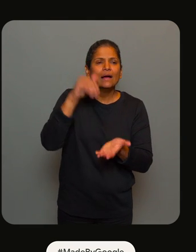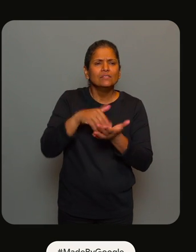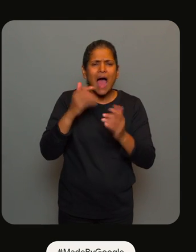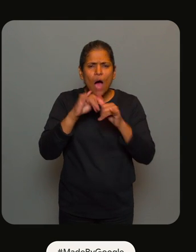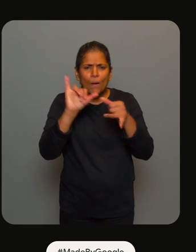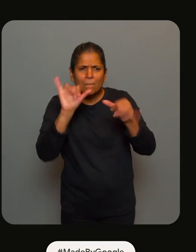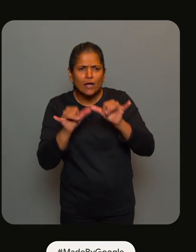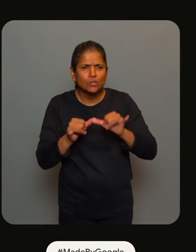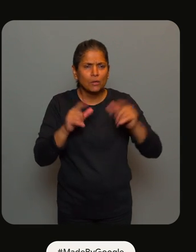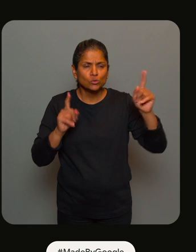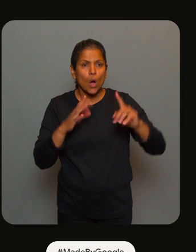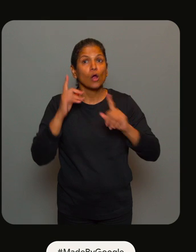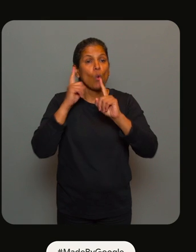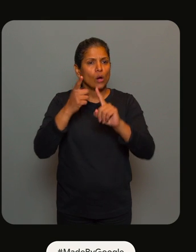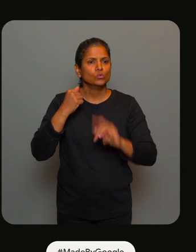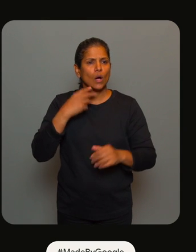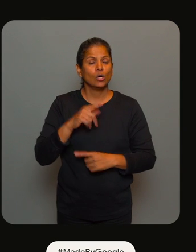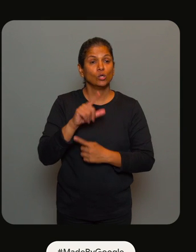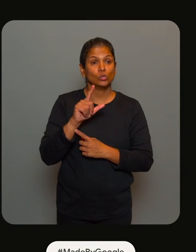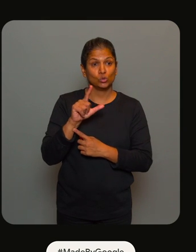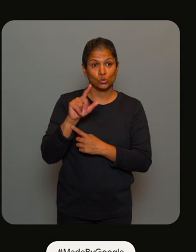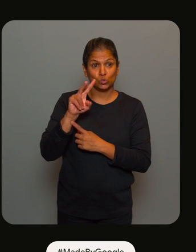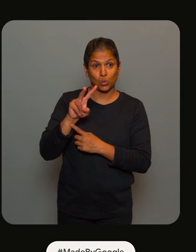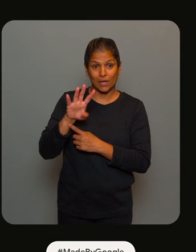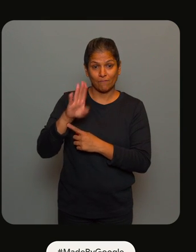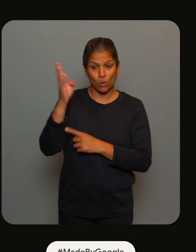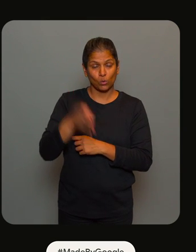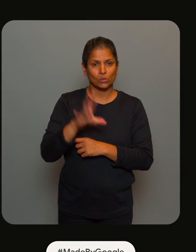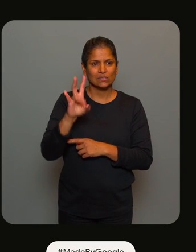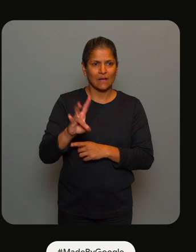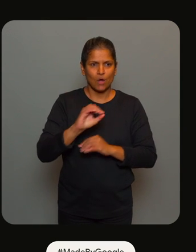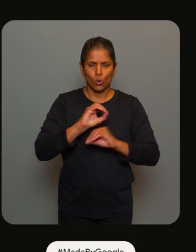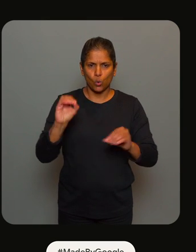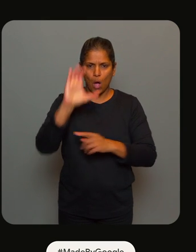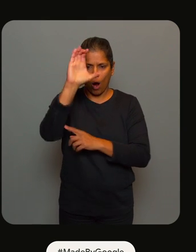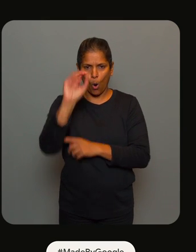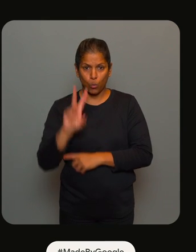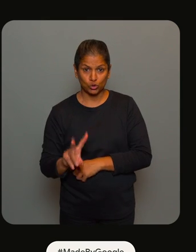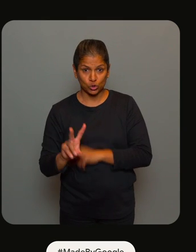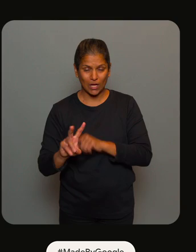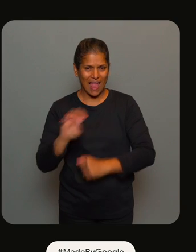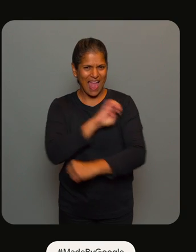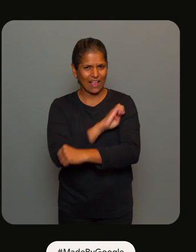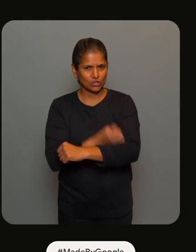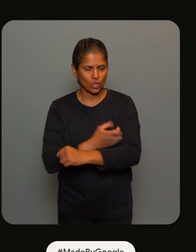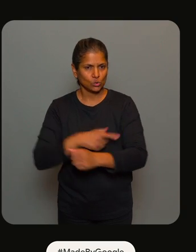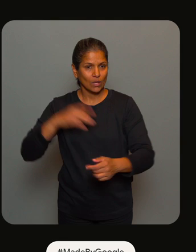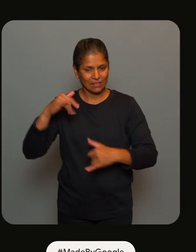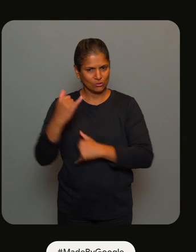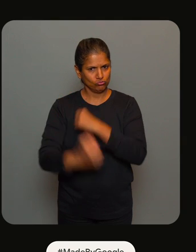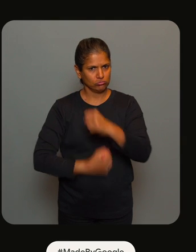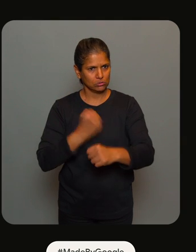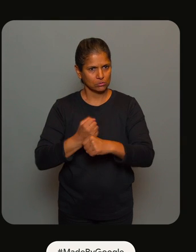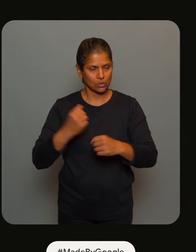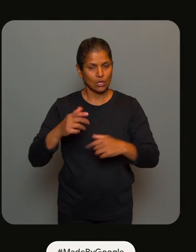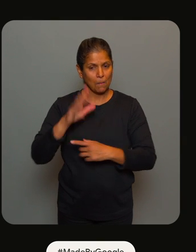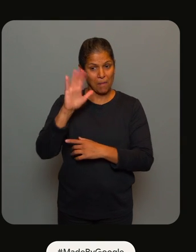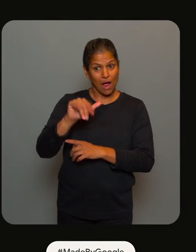24/7 carbon-free energy by 2030. For the hardware team, net-zero emissions means we have to